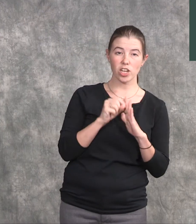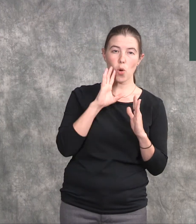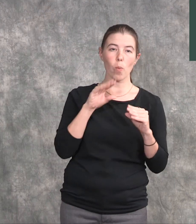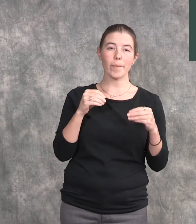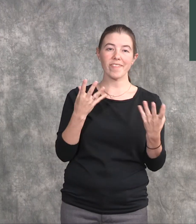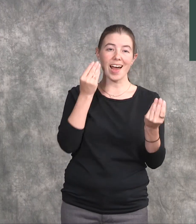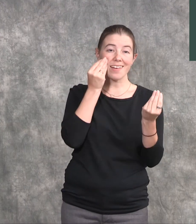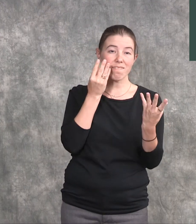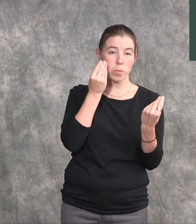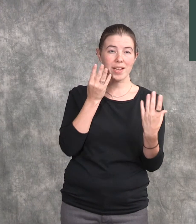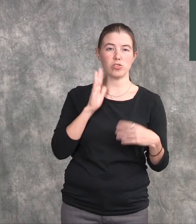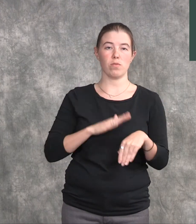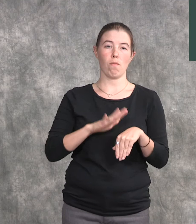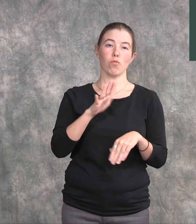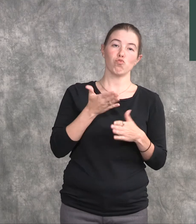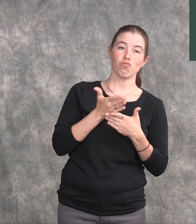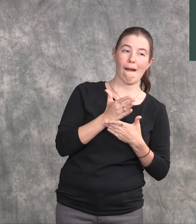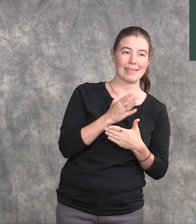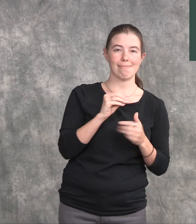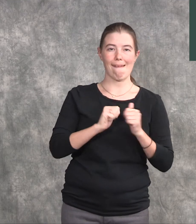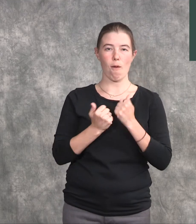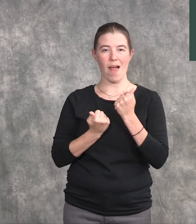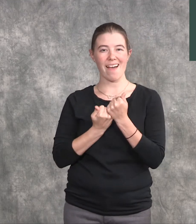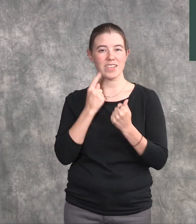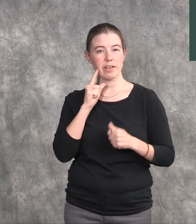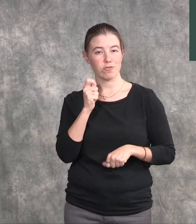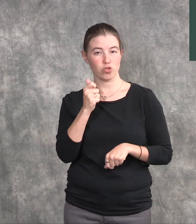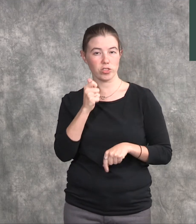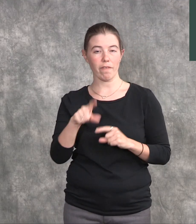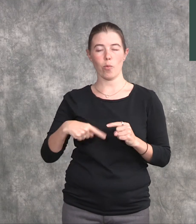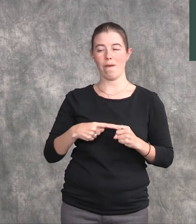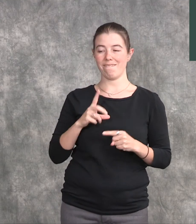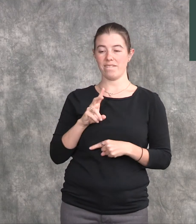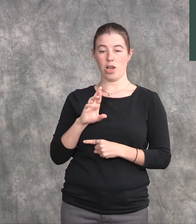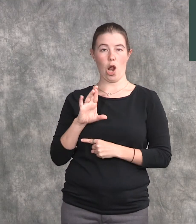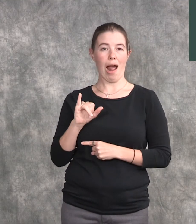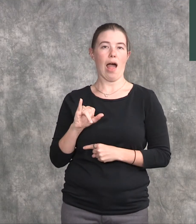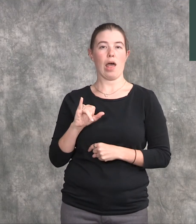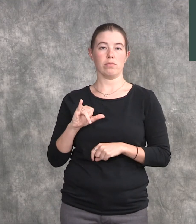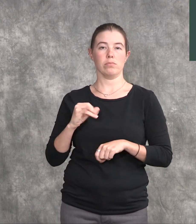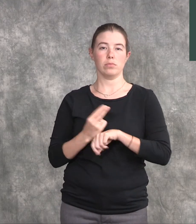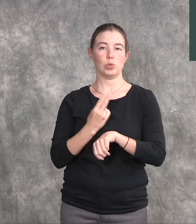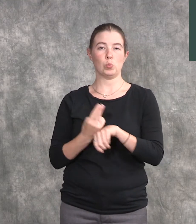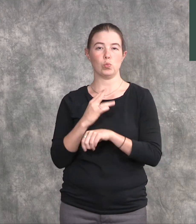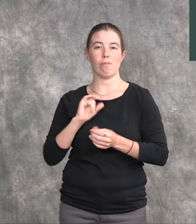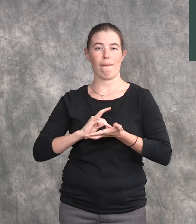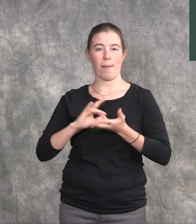This video will provide information on your rights and how to advocate for yourself when VRI is being